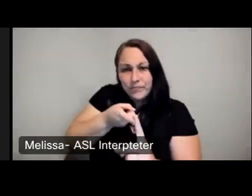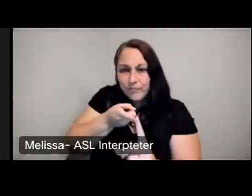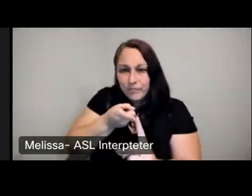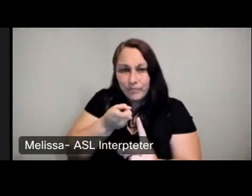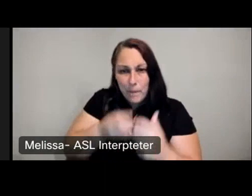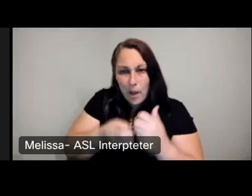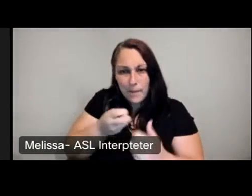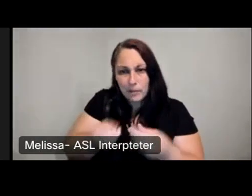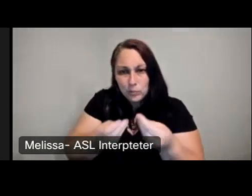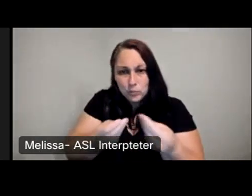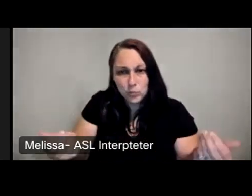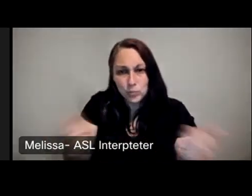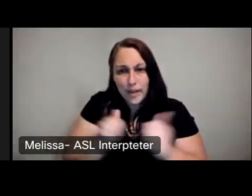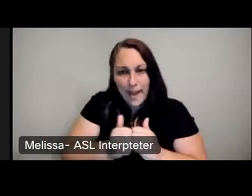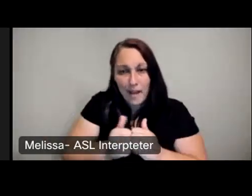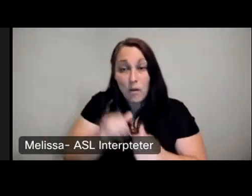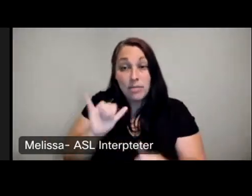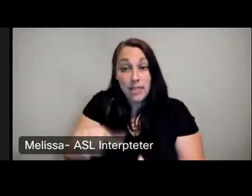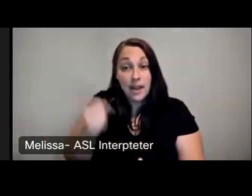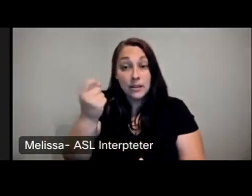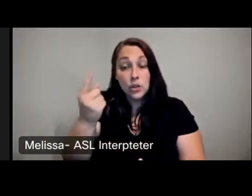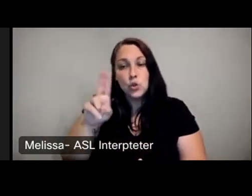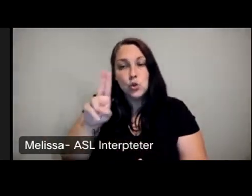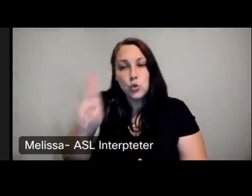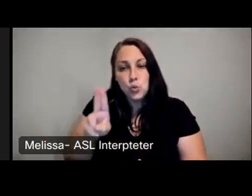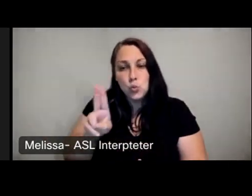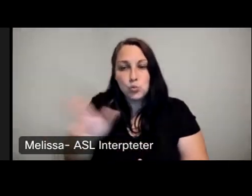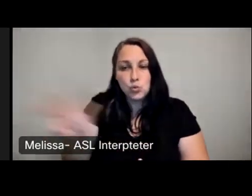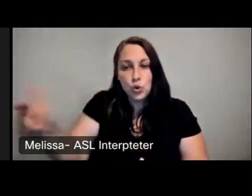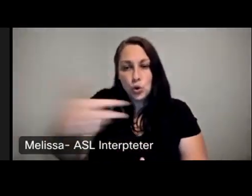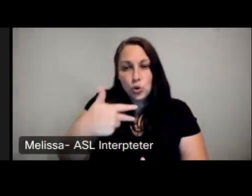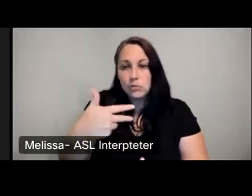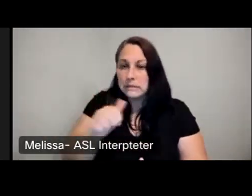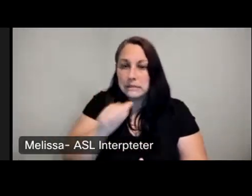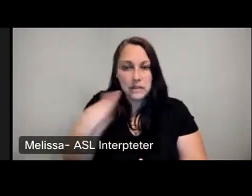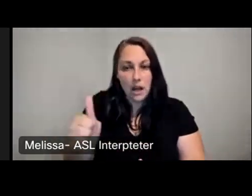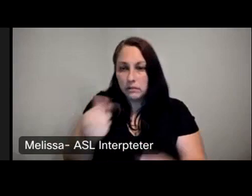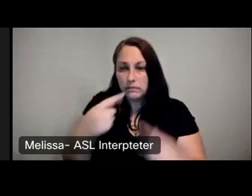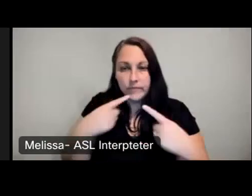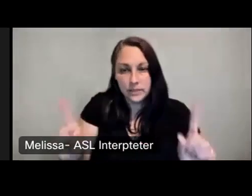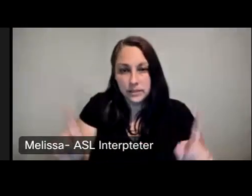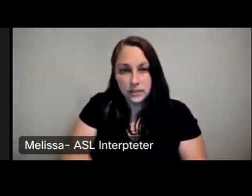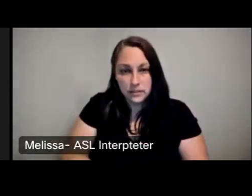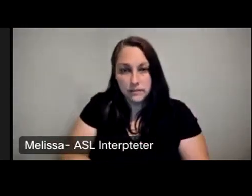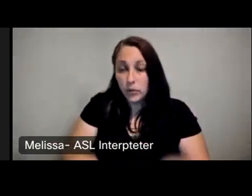is quite inefficient right there are no writers it takes at least five minutes to make that U-turn